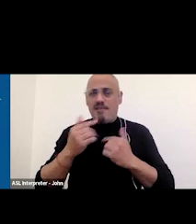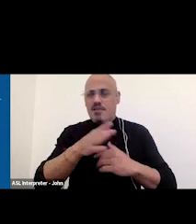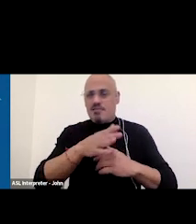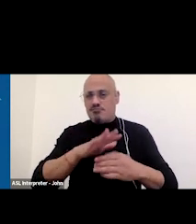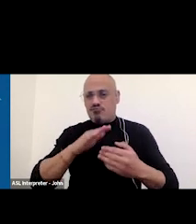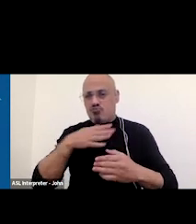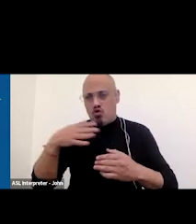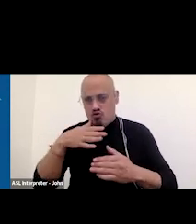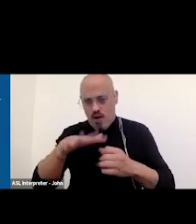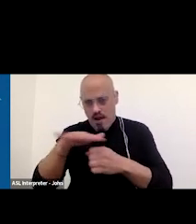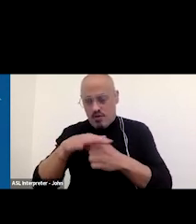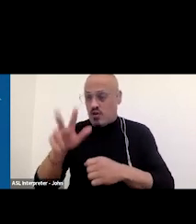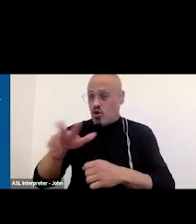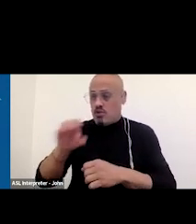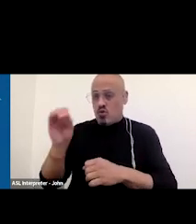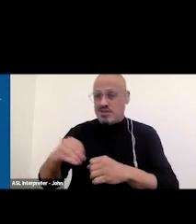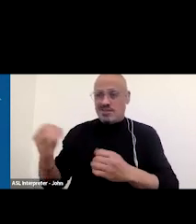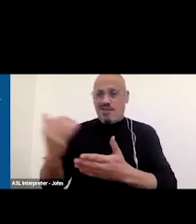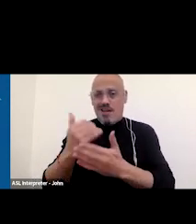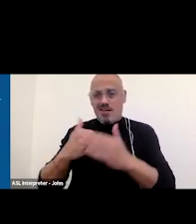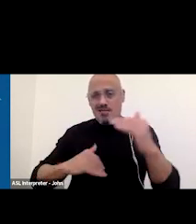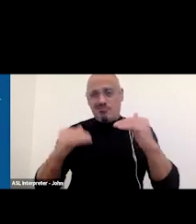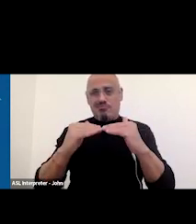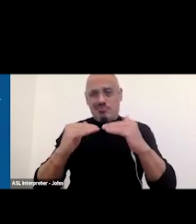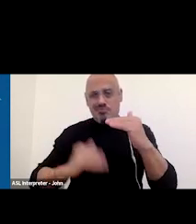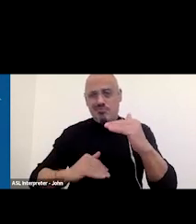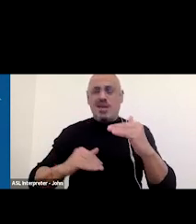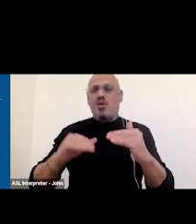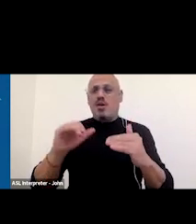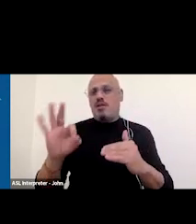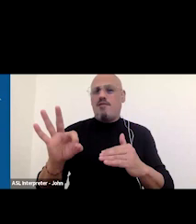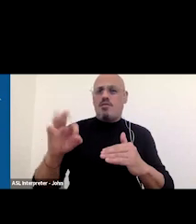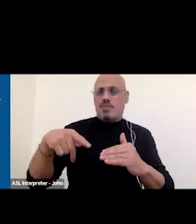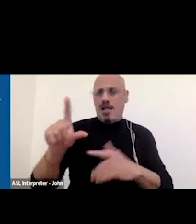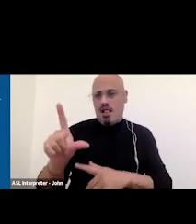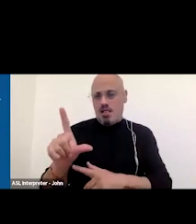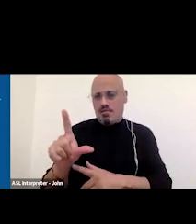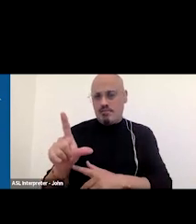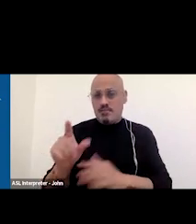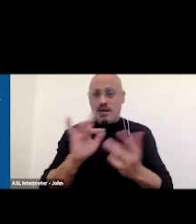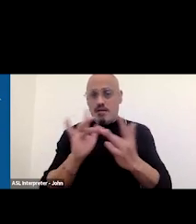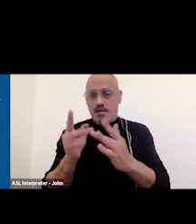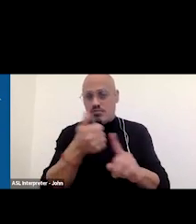and 33% have incomes that are at or below the federal poverty level. These networks have decades of experience